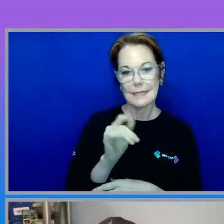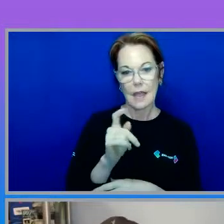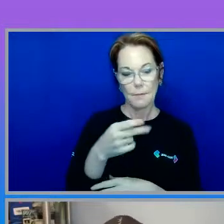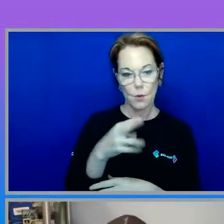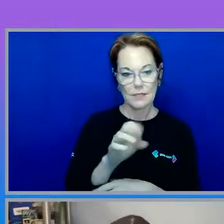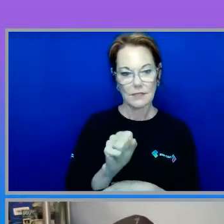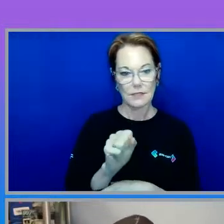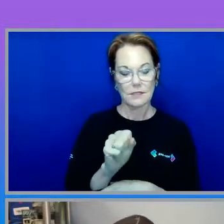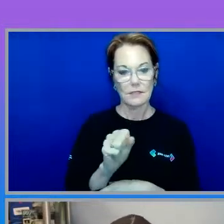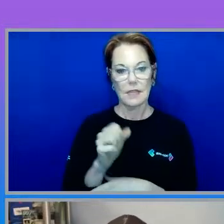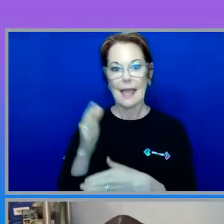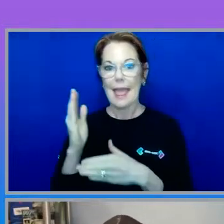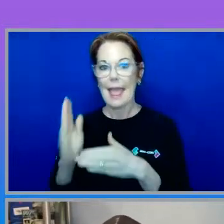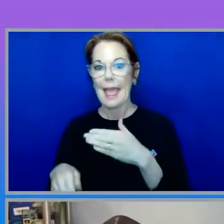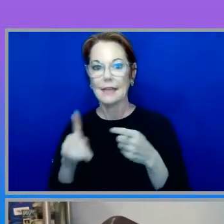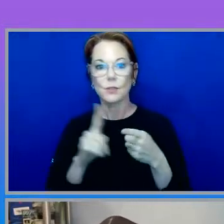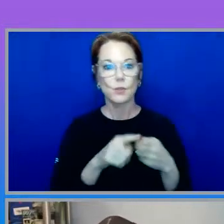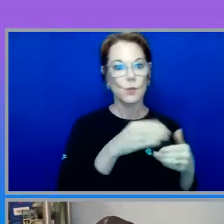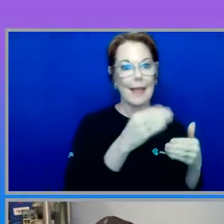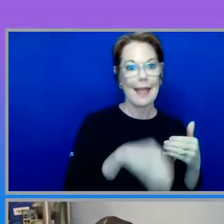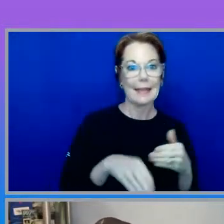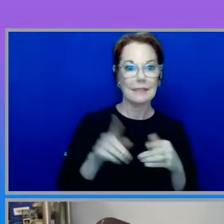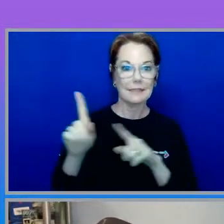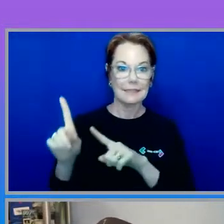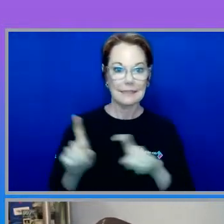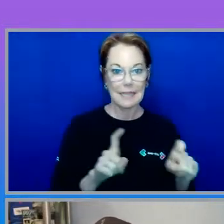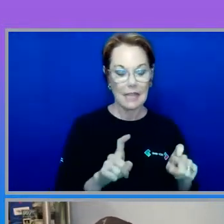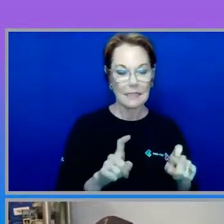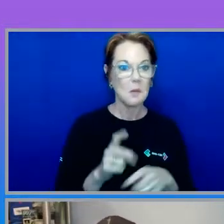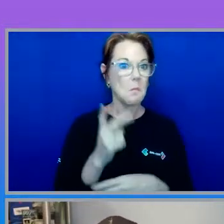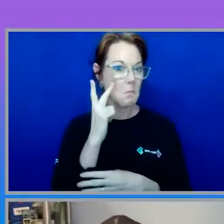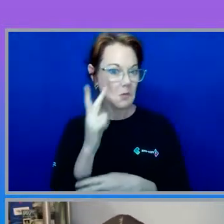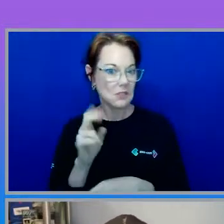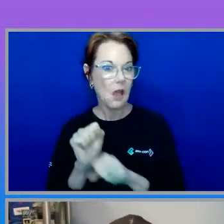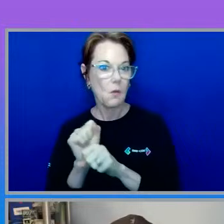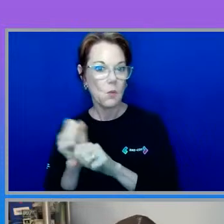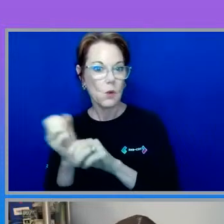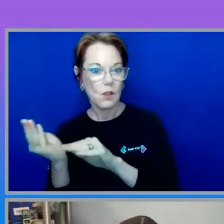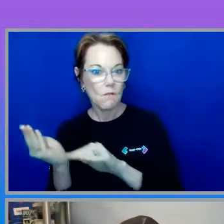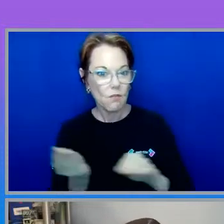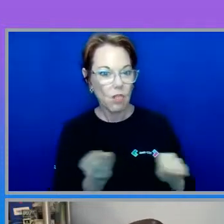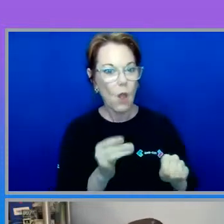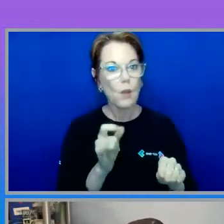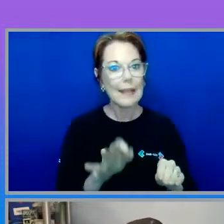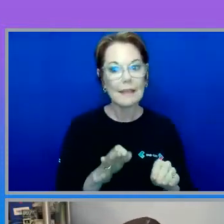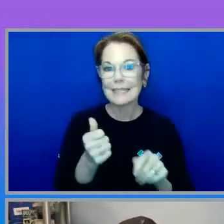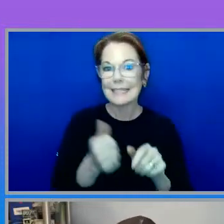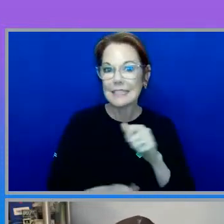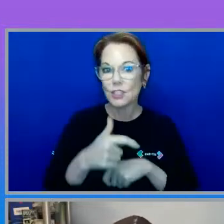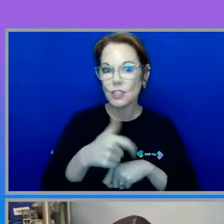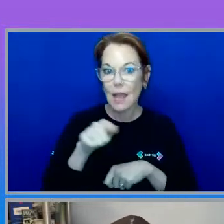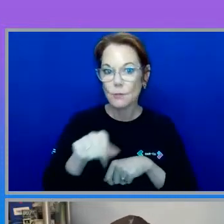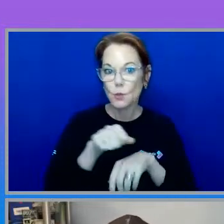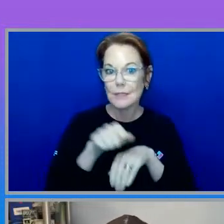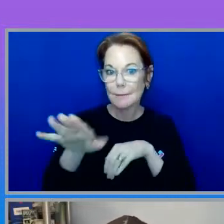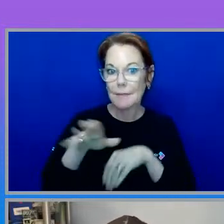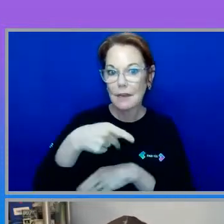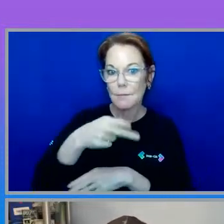GitHub actions. We saw that workflow might look like if you